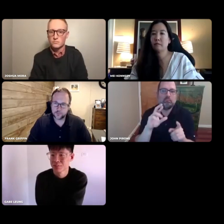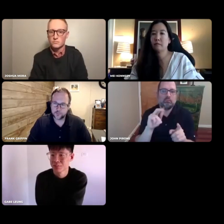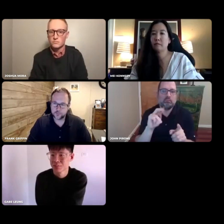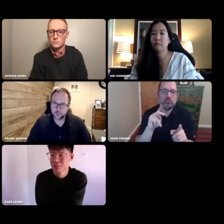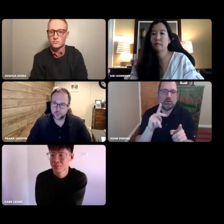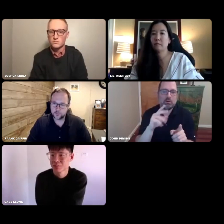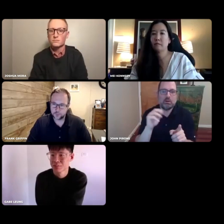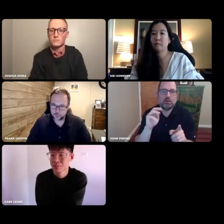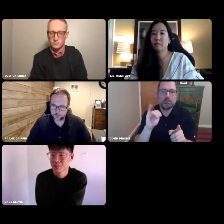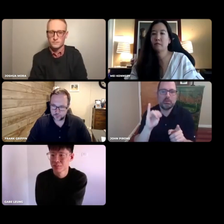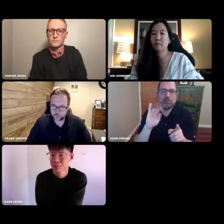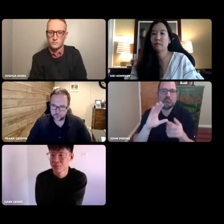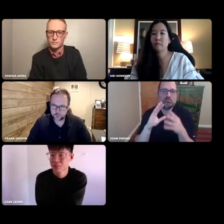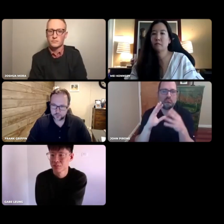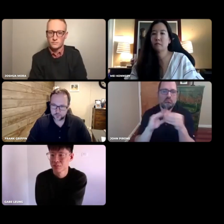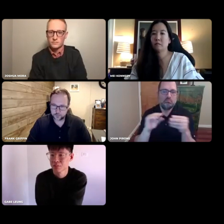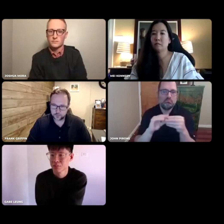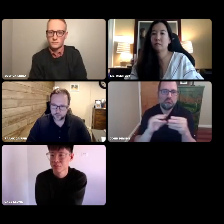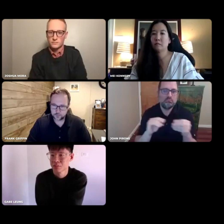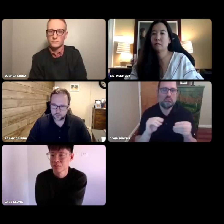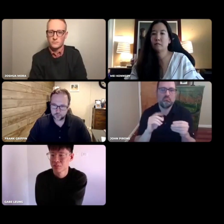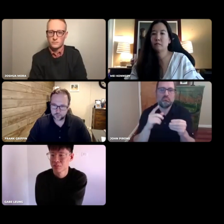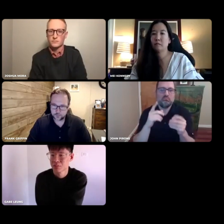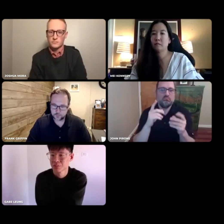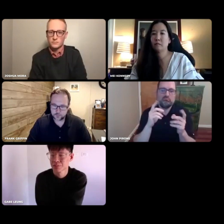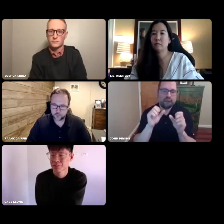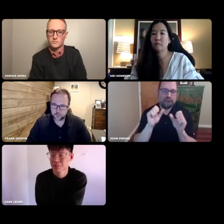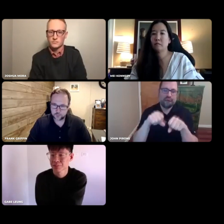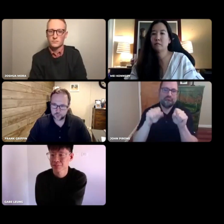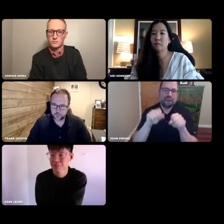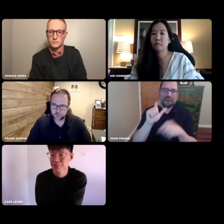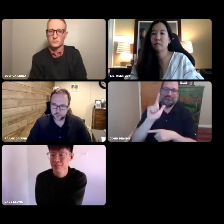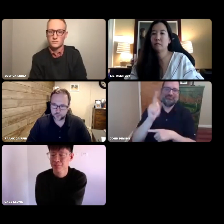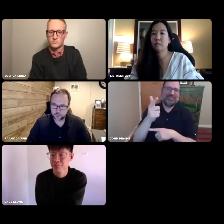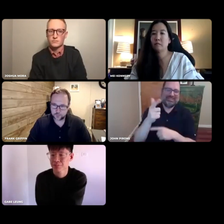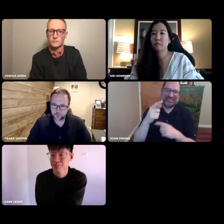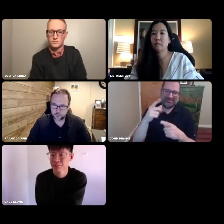I agree with what Frank and Mei say.